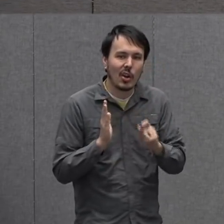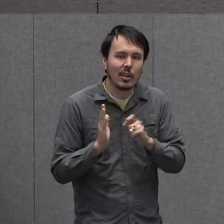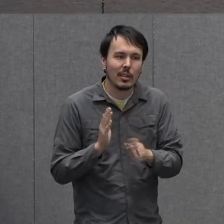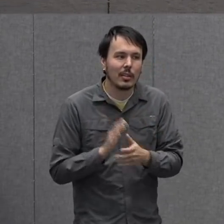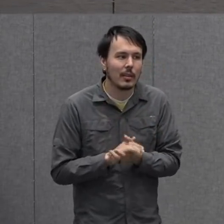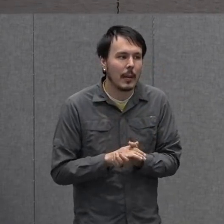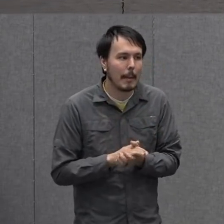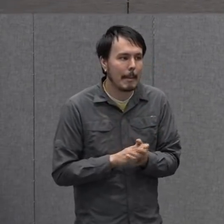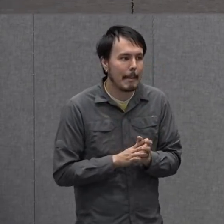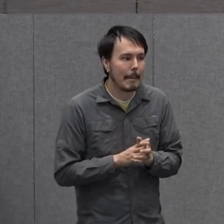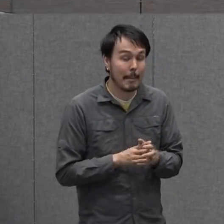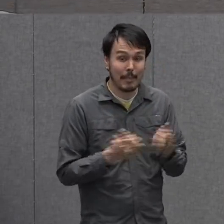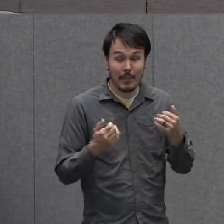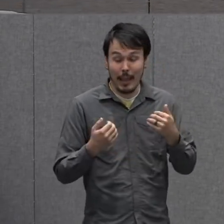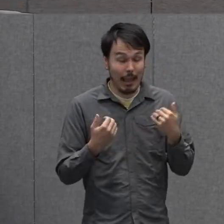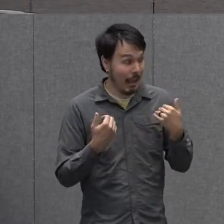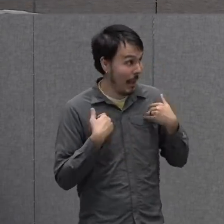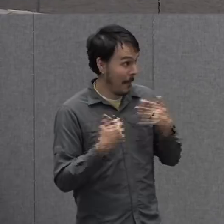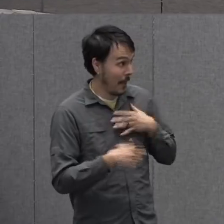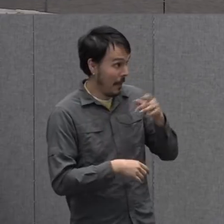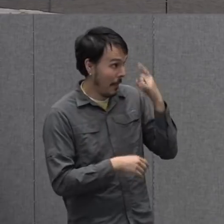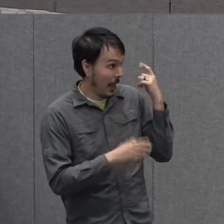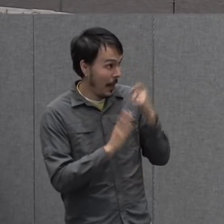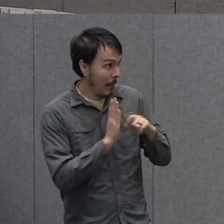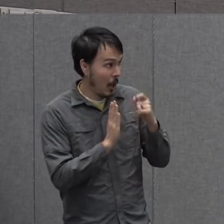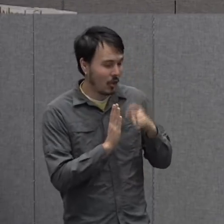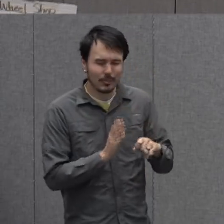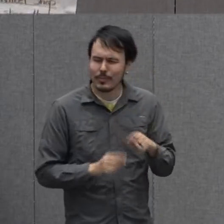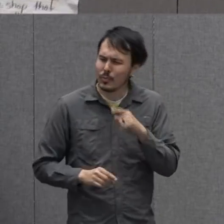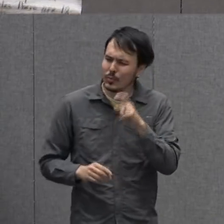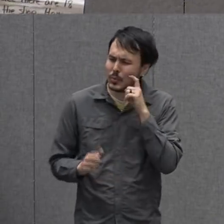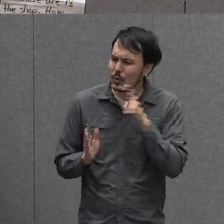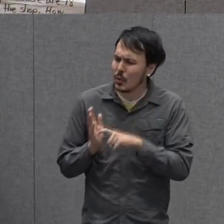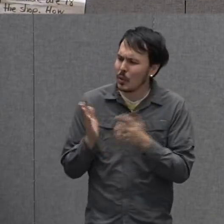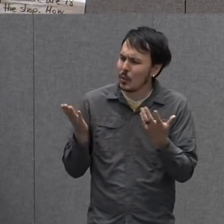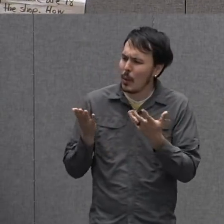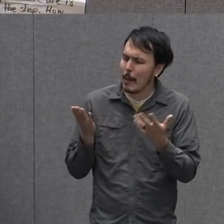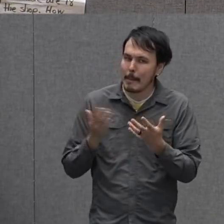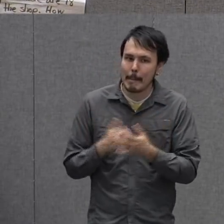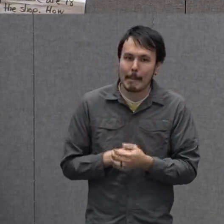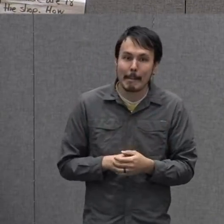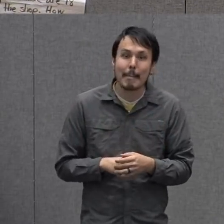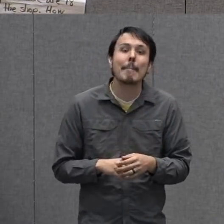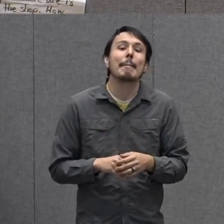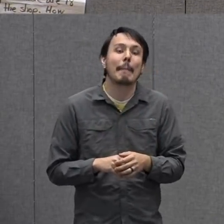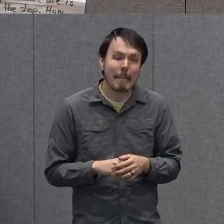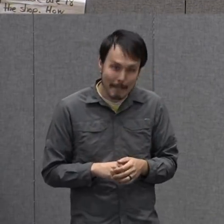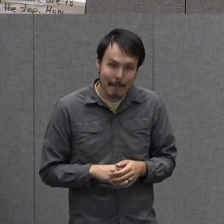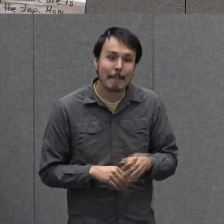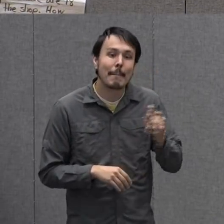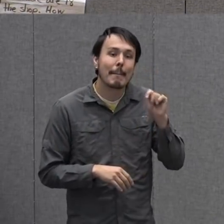a handy-dandy marker. What do you notice about this board? Ah, it's a tic-tac-toe board.